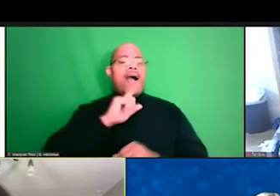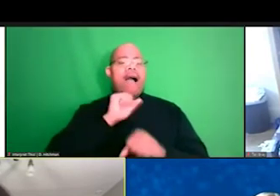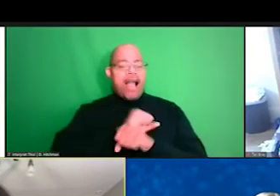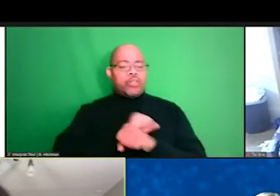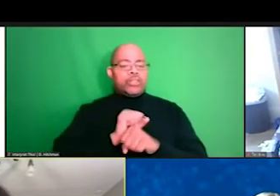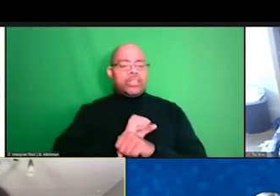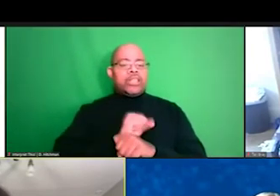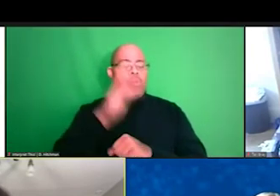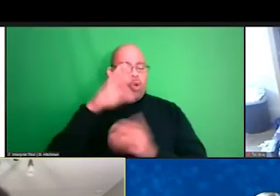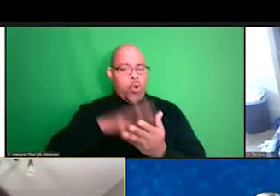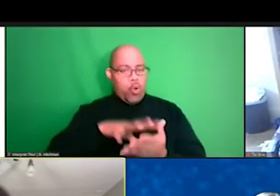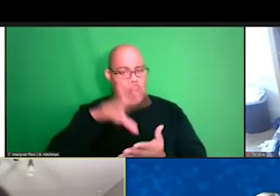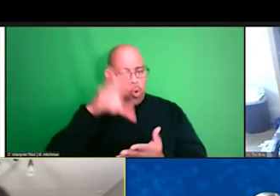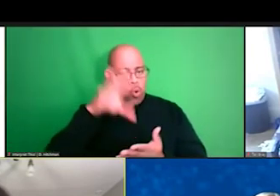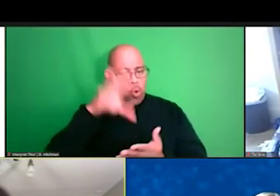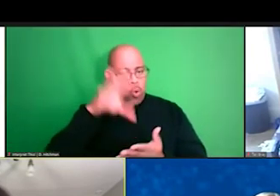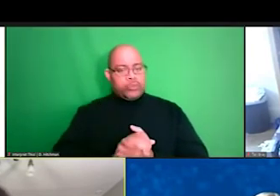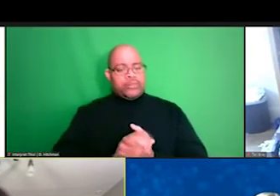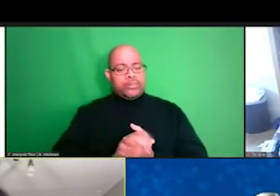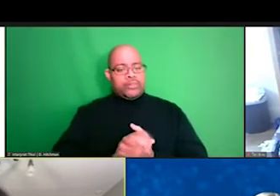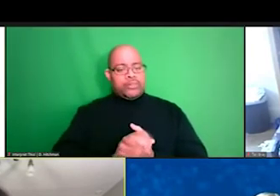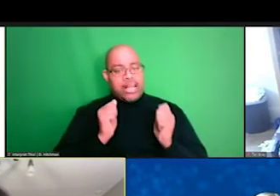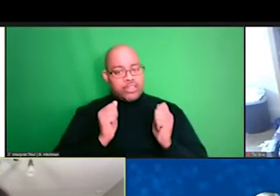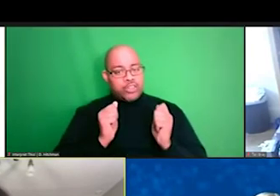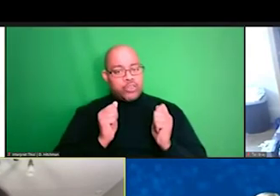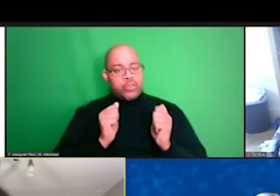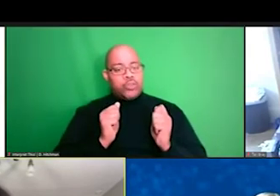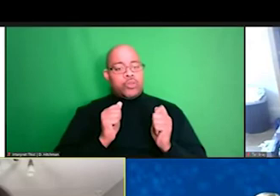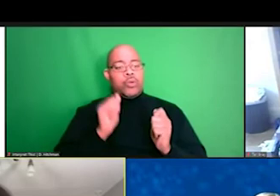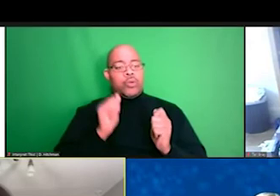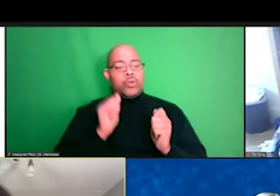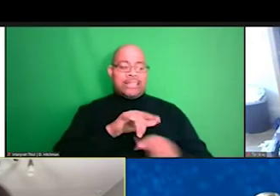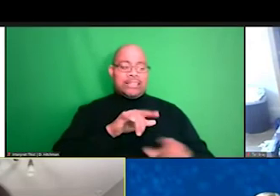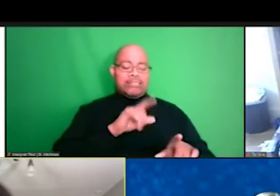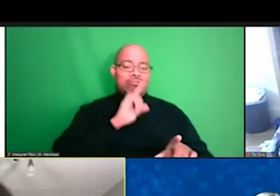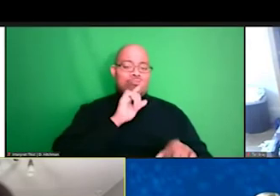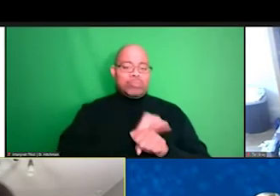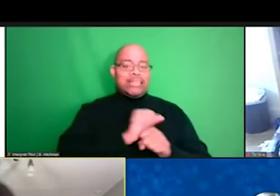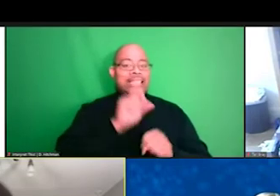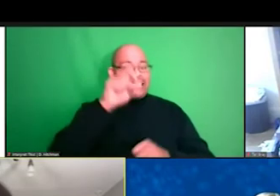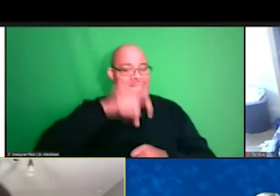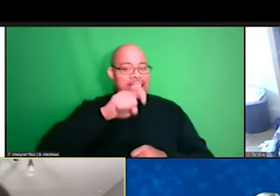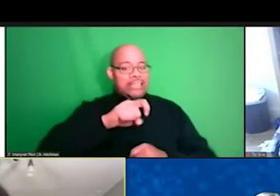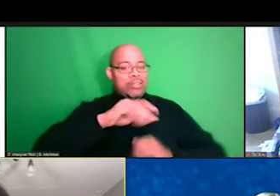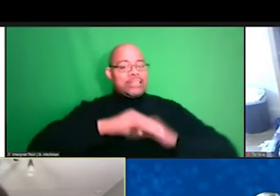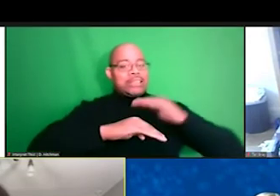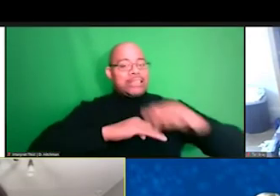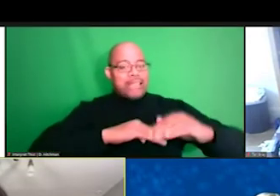learn faster and quicker that this is actually a necessary step that one cannot just, you